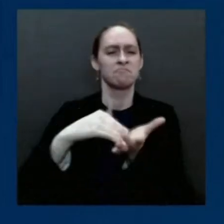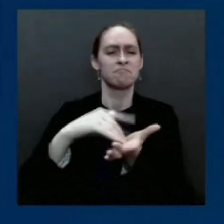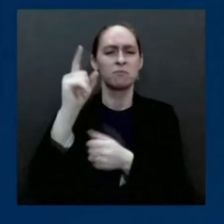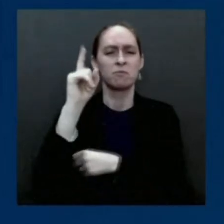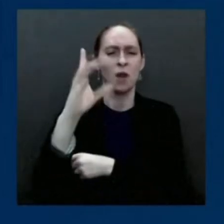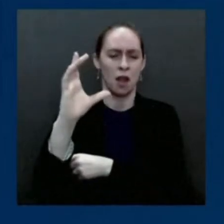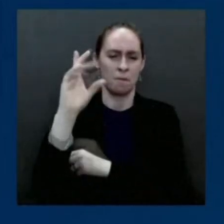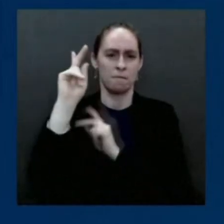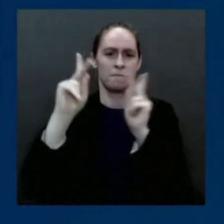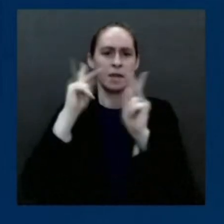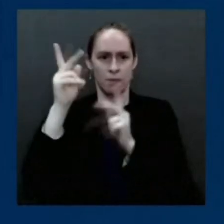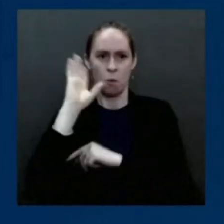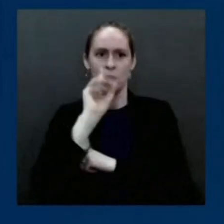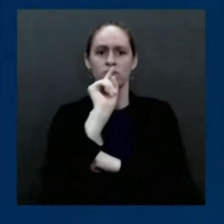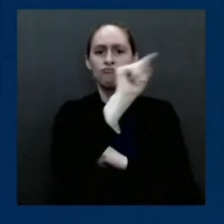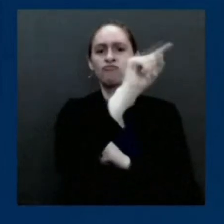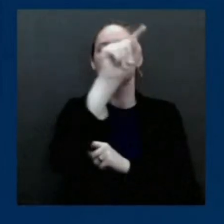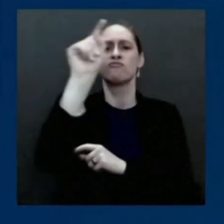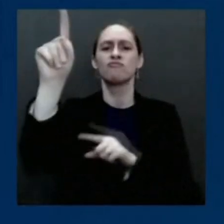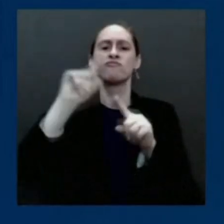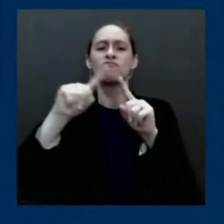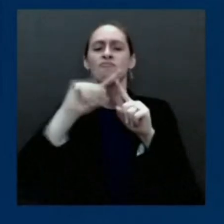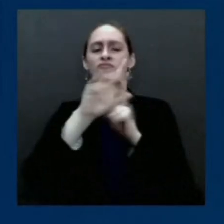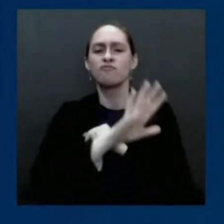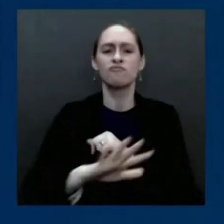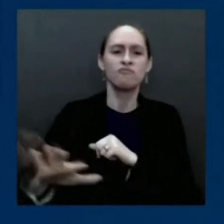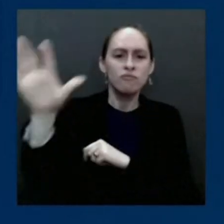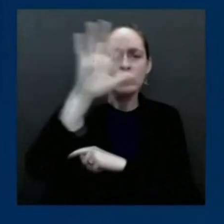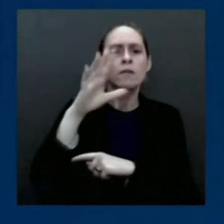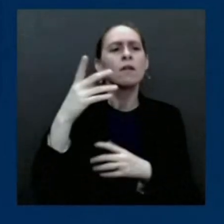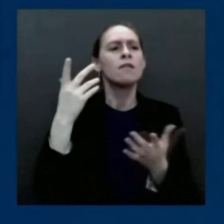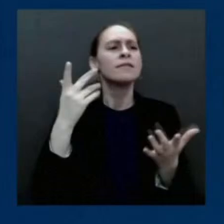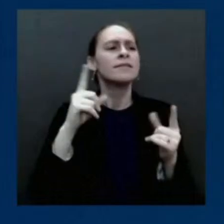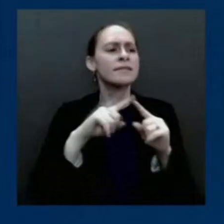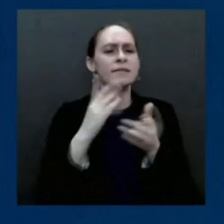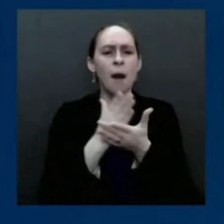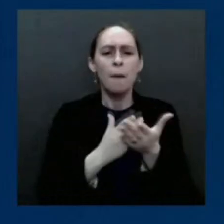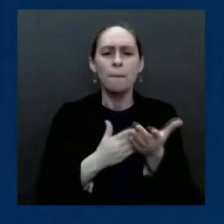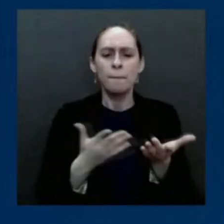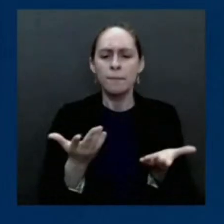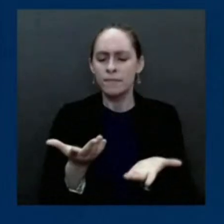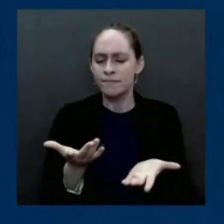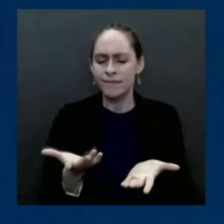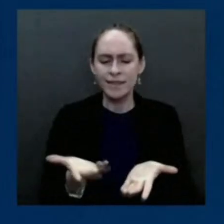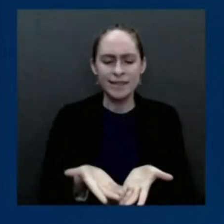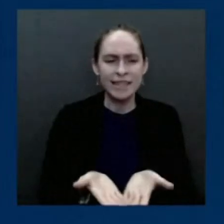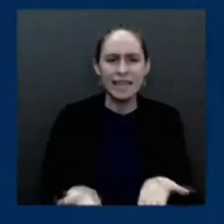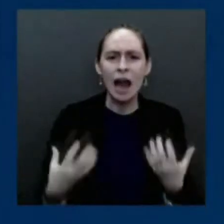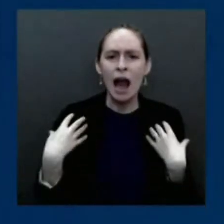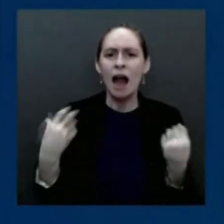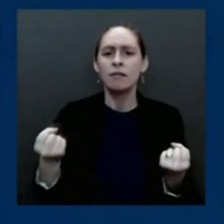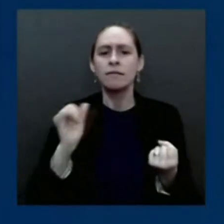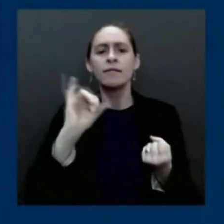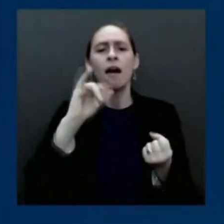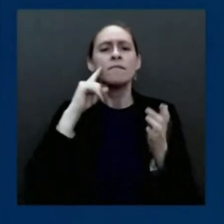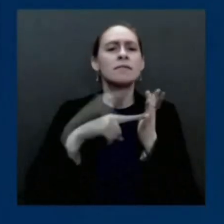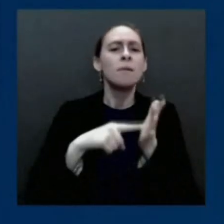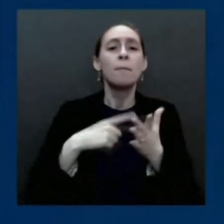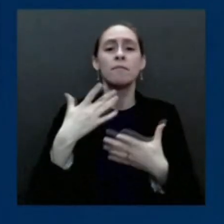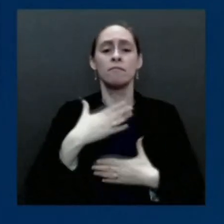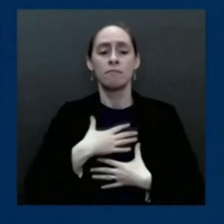2100EDERAL PERSONNEL AND